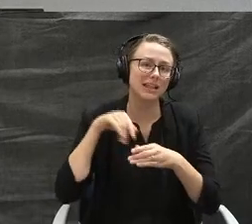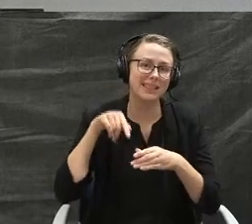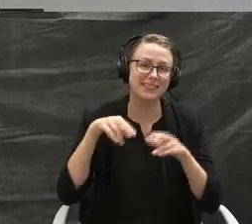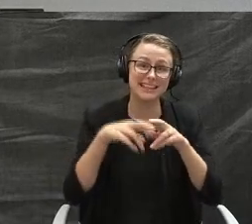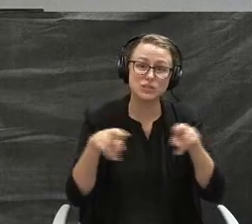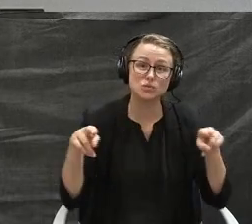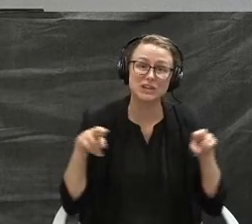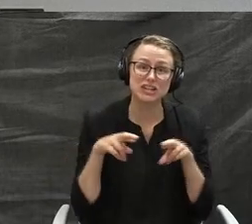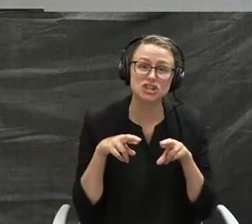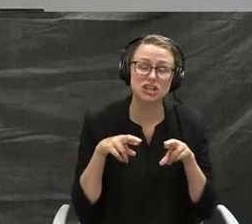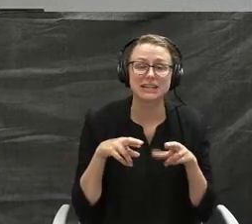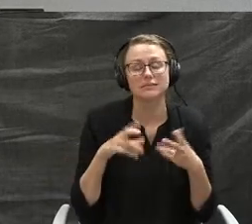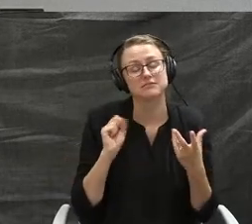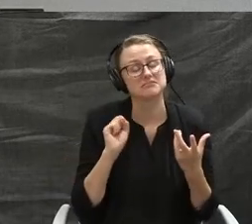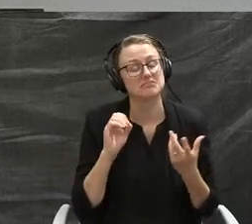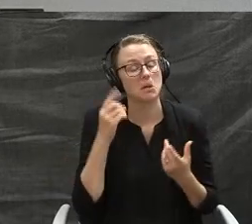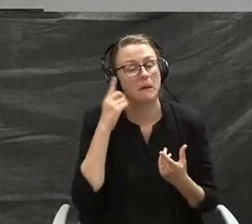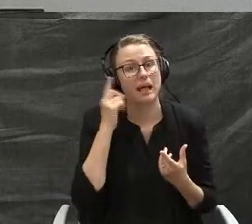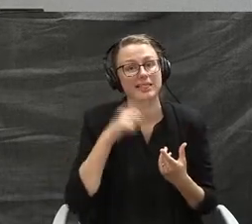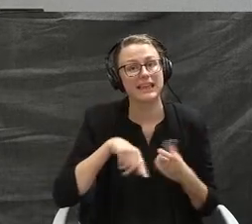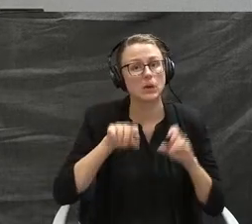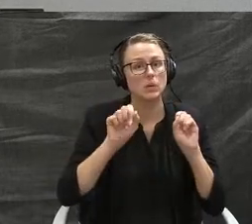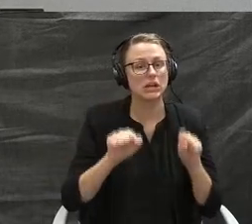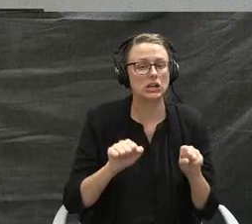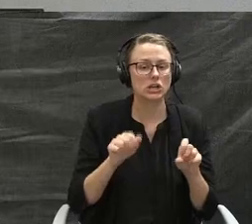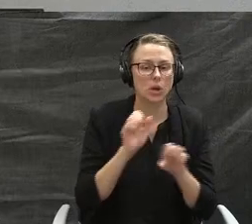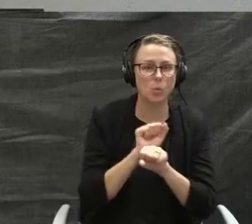can maybe even work some of that out with other districts.